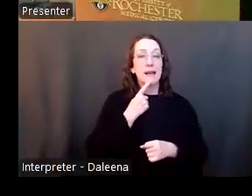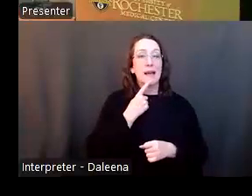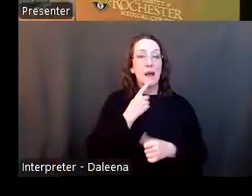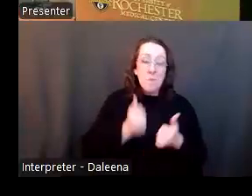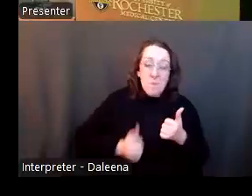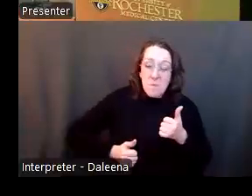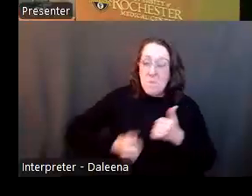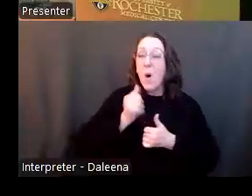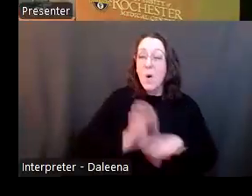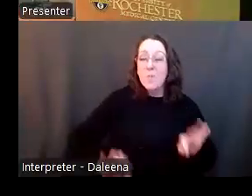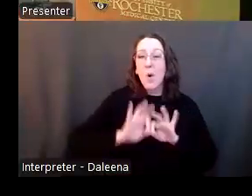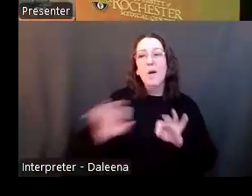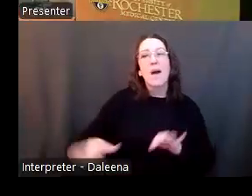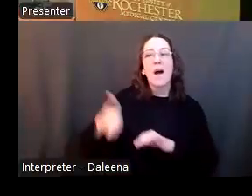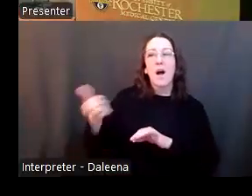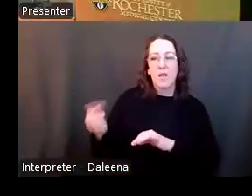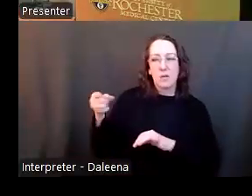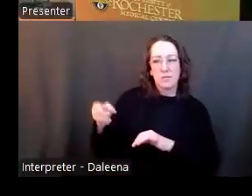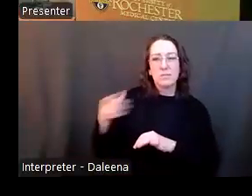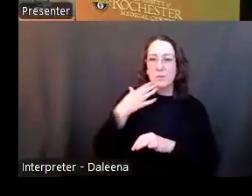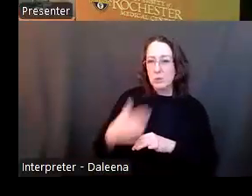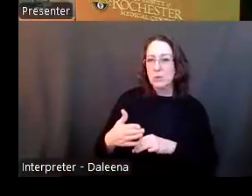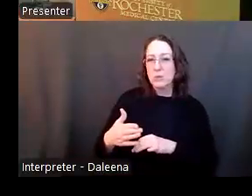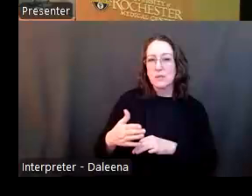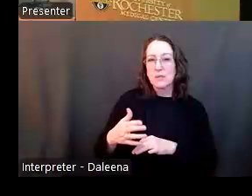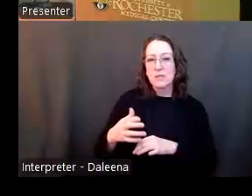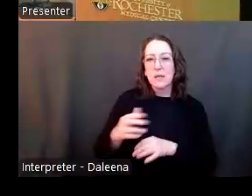is something else which we think is really good because the patients and have you know the agency